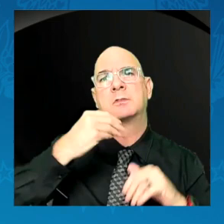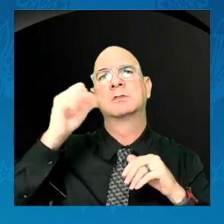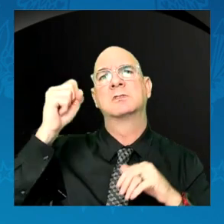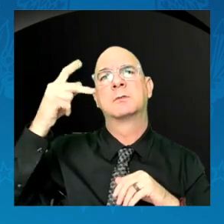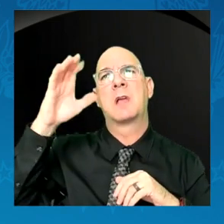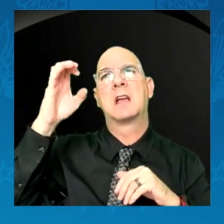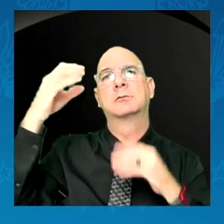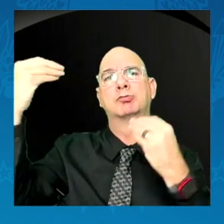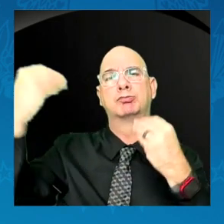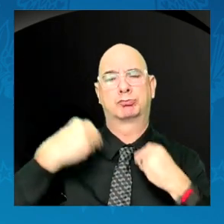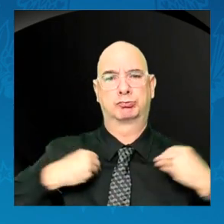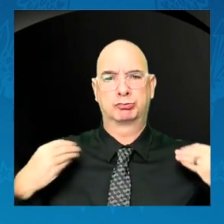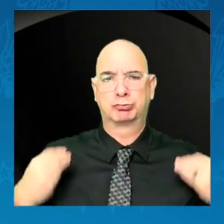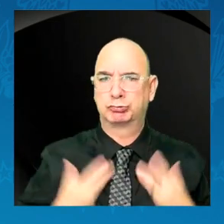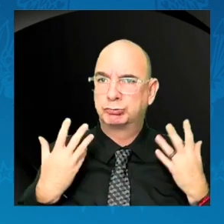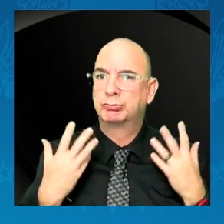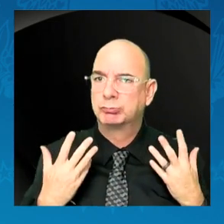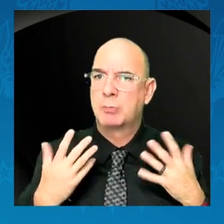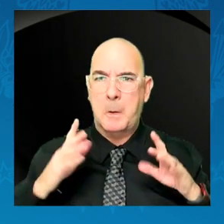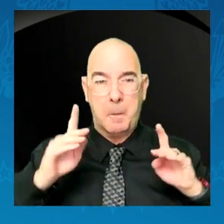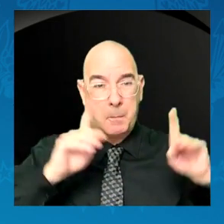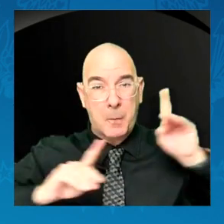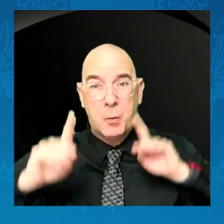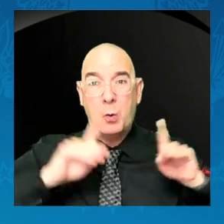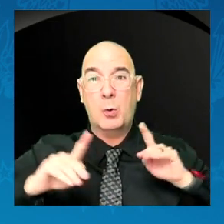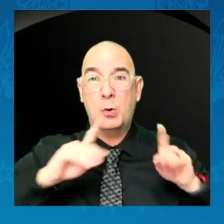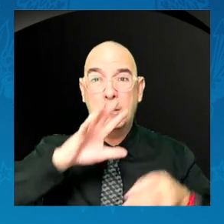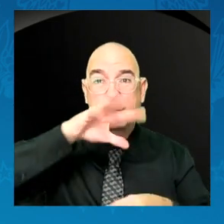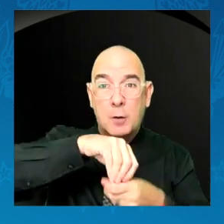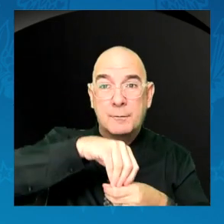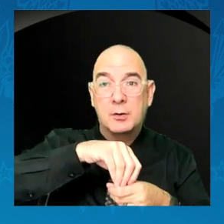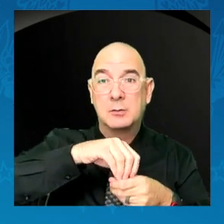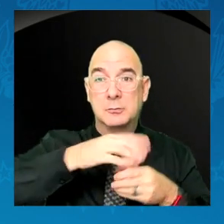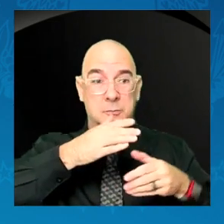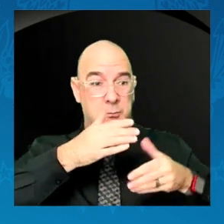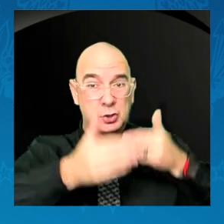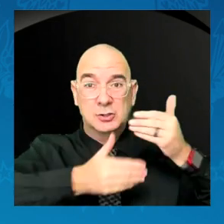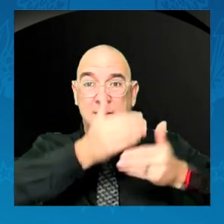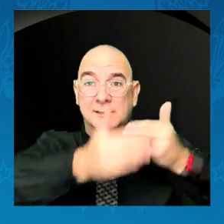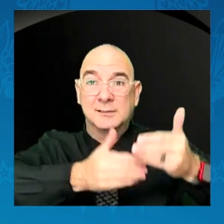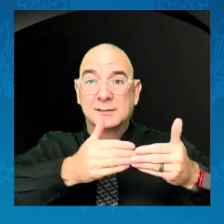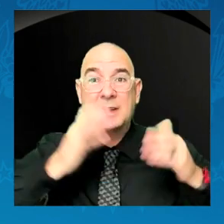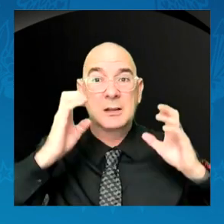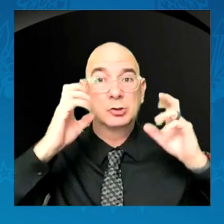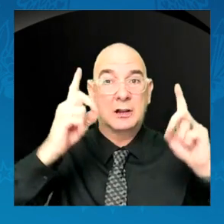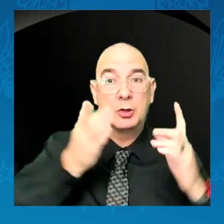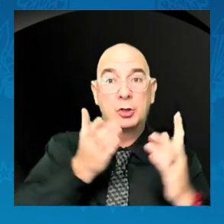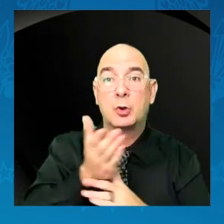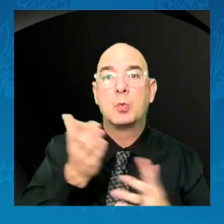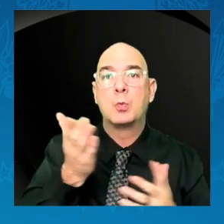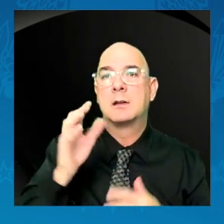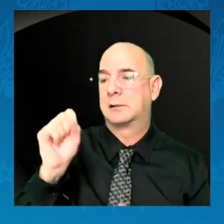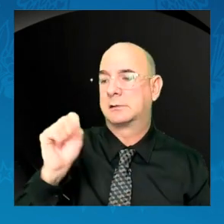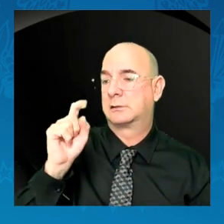to engage in the process of education through STEM. To do this important work that again,